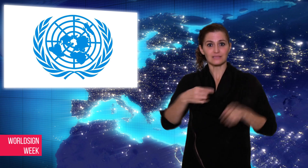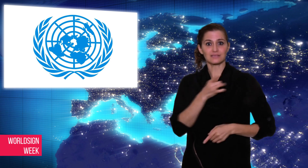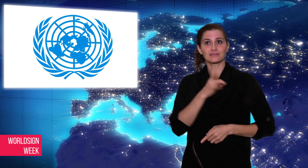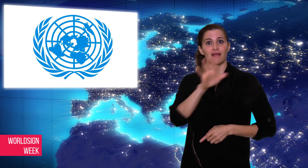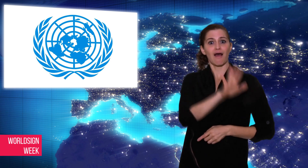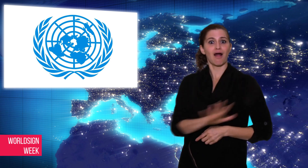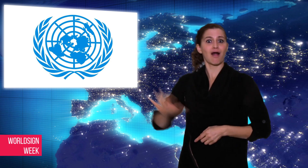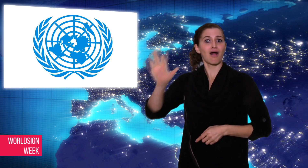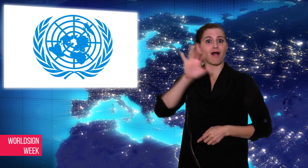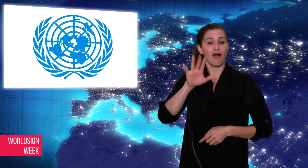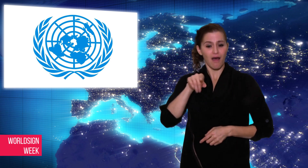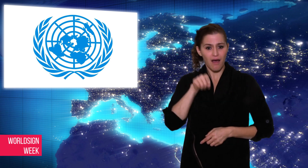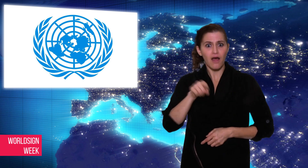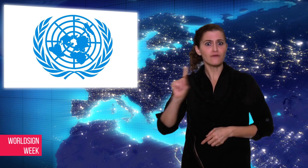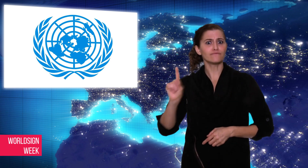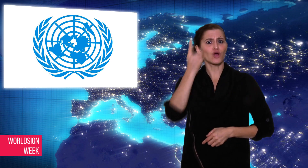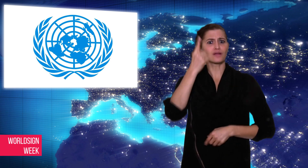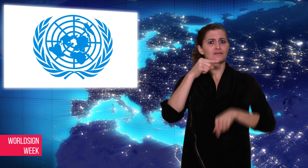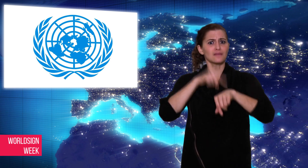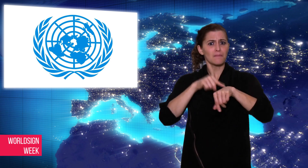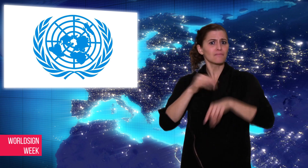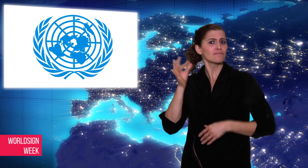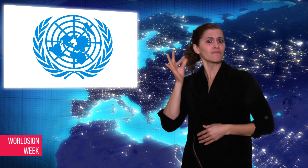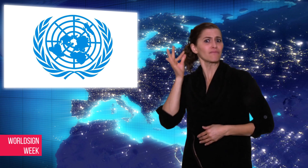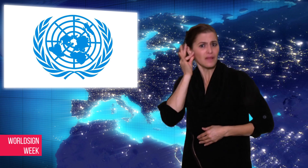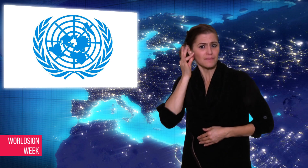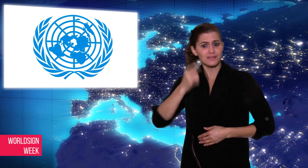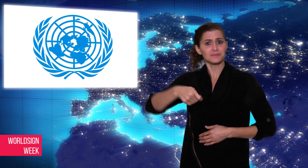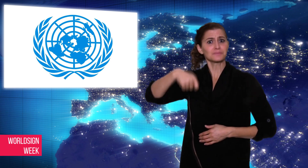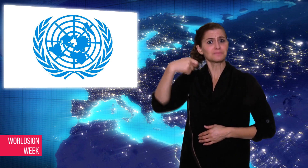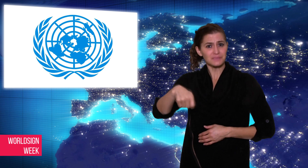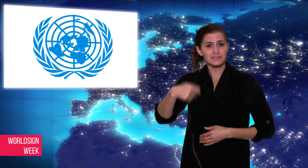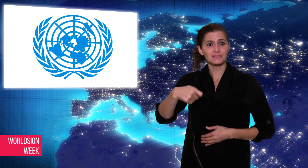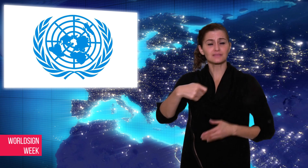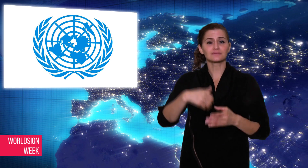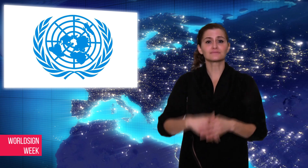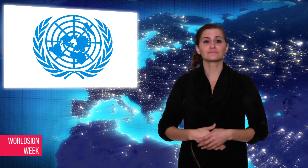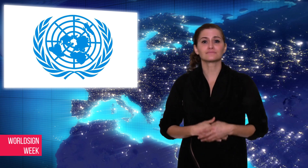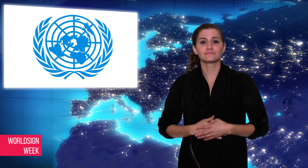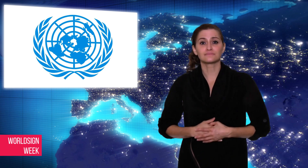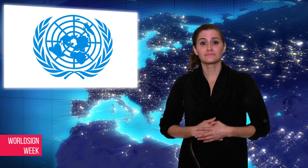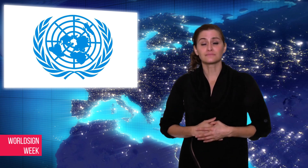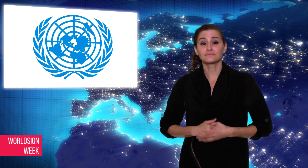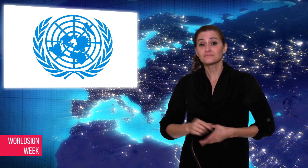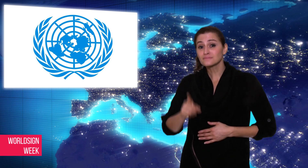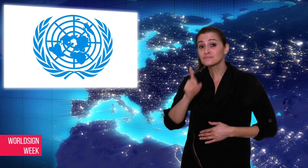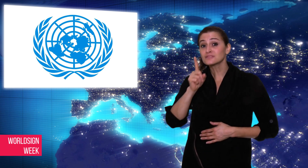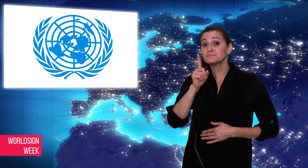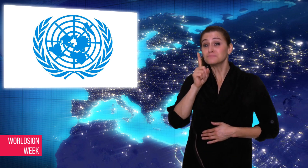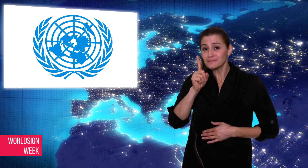groups, however, criticized Bachelet